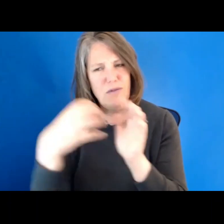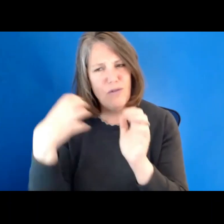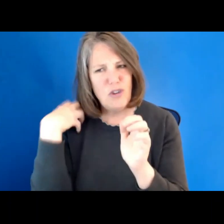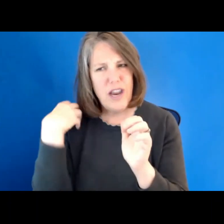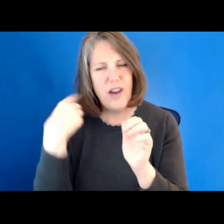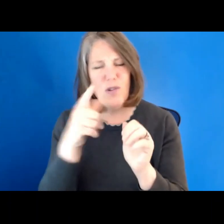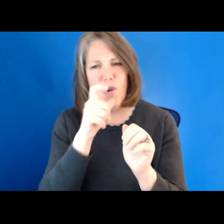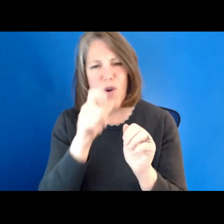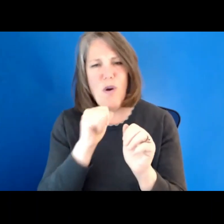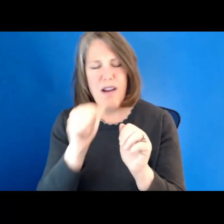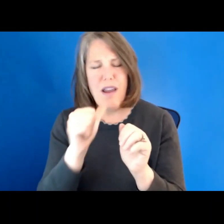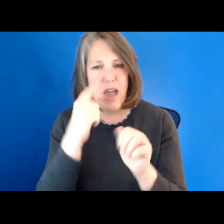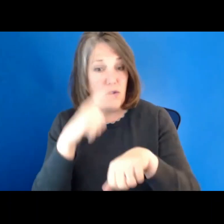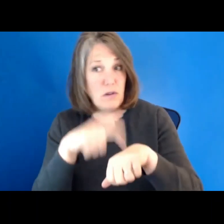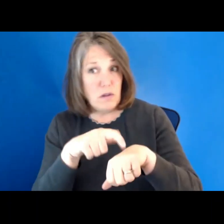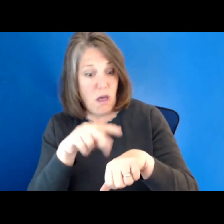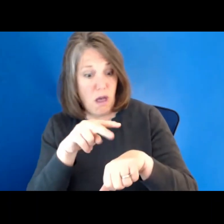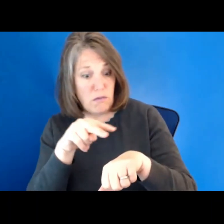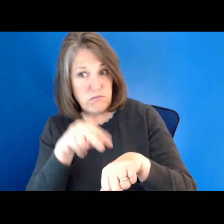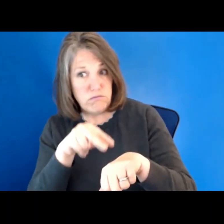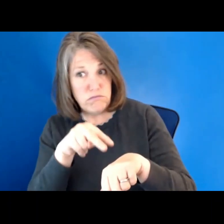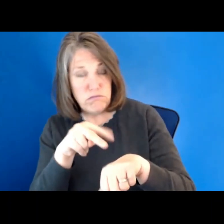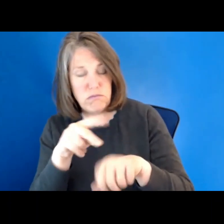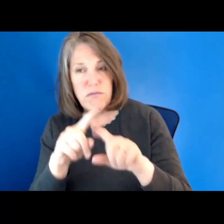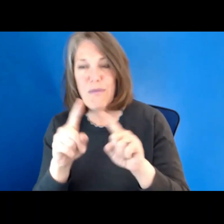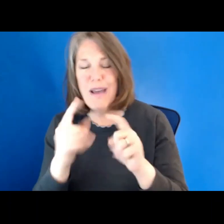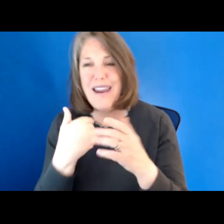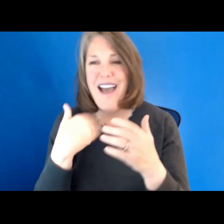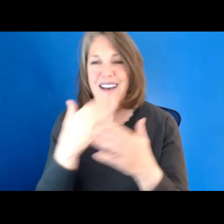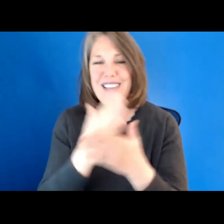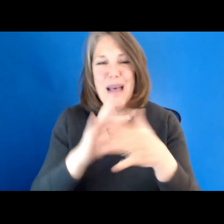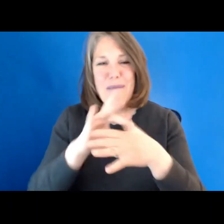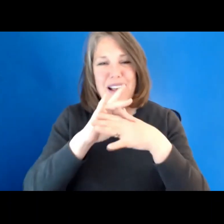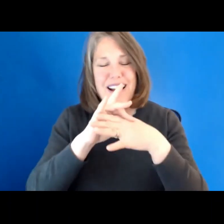clock watchers 17:42:21 , but who have some content, orientation,